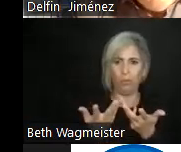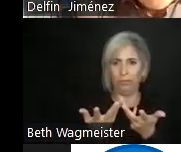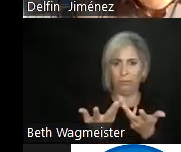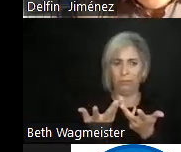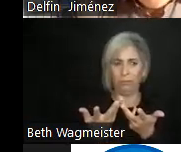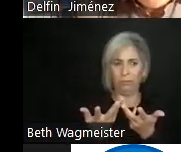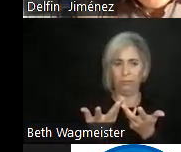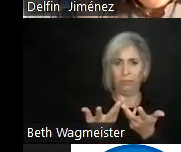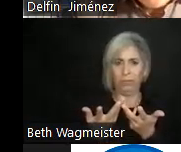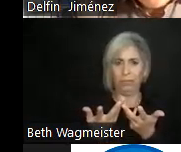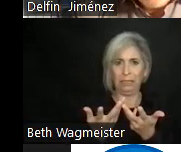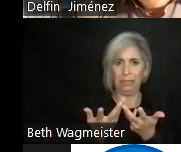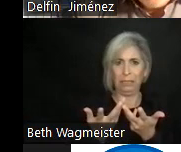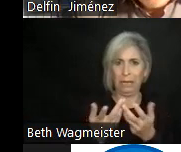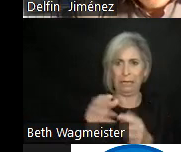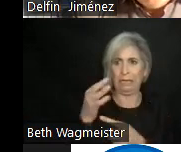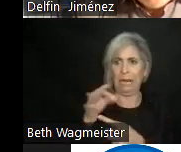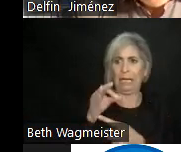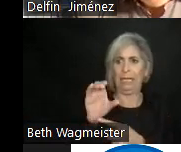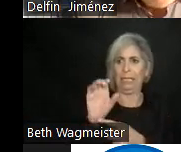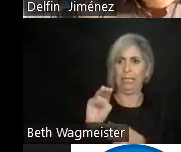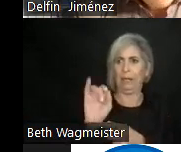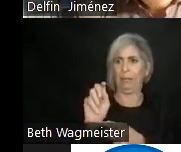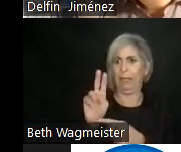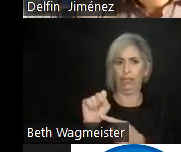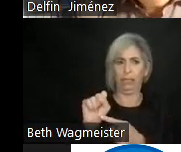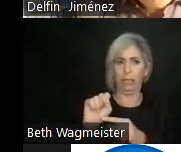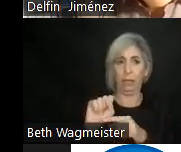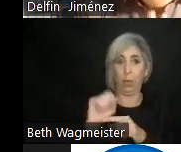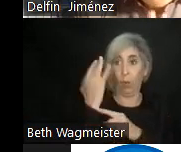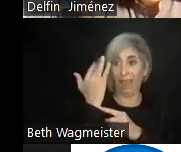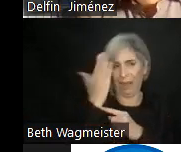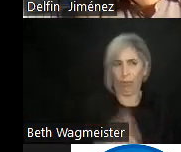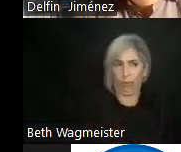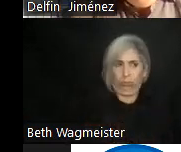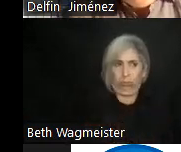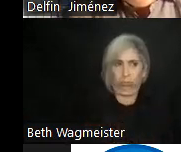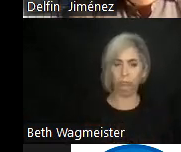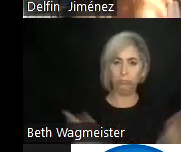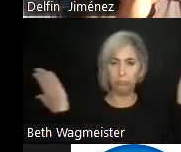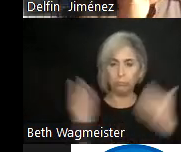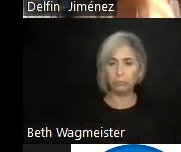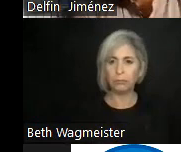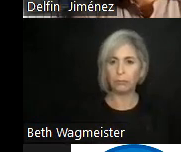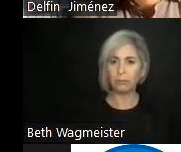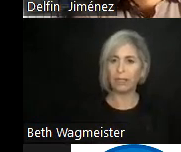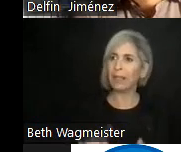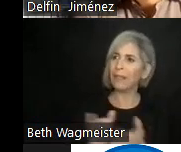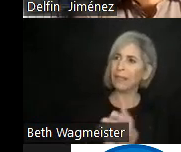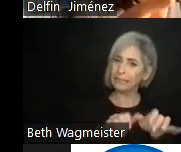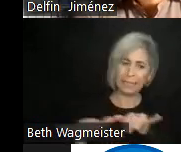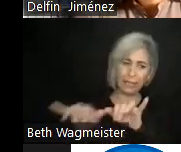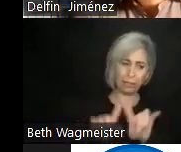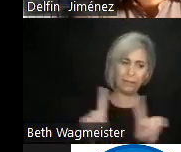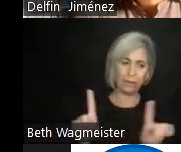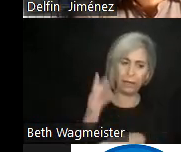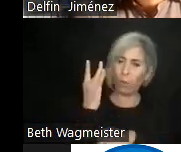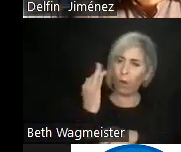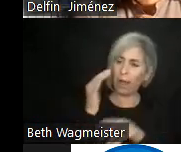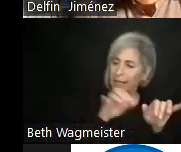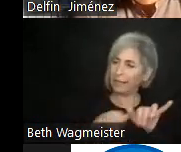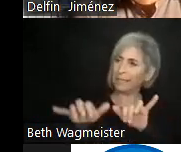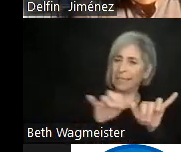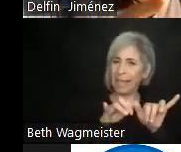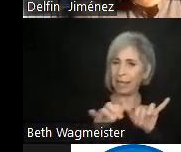90 centimeters. For what? I don't know. Well, this standard is different because this standard is not